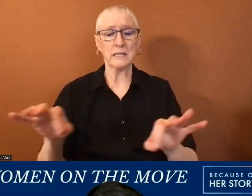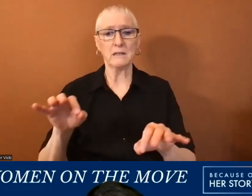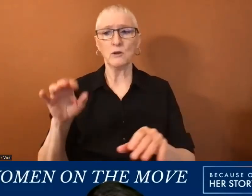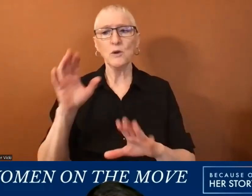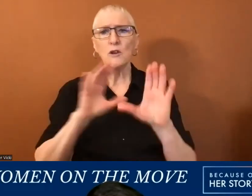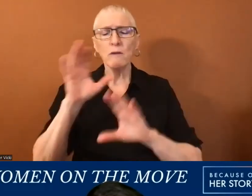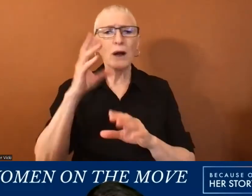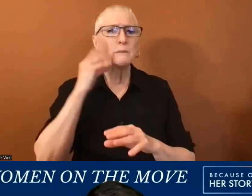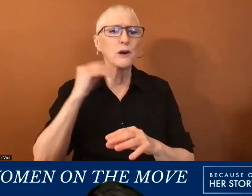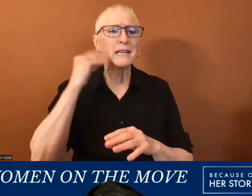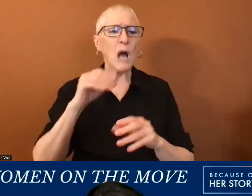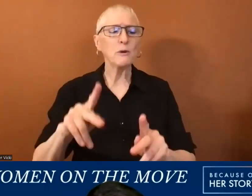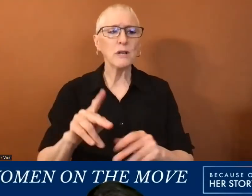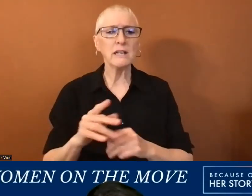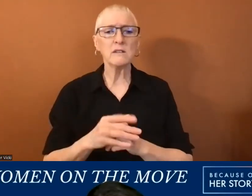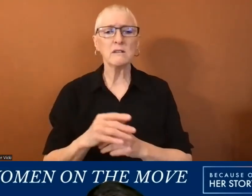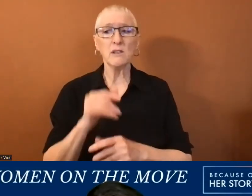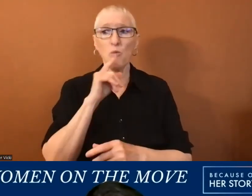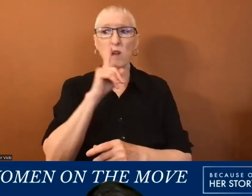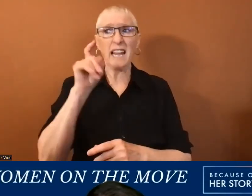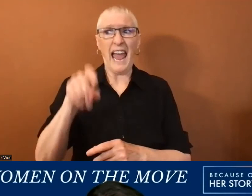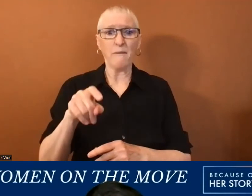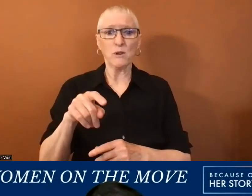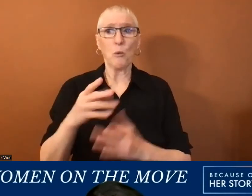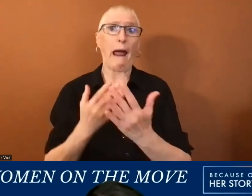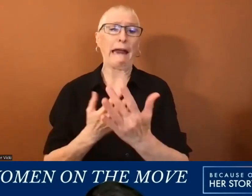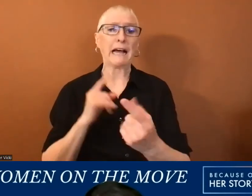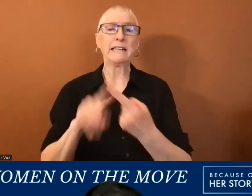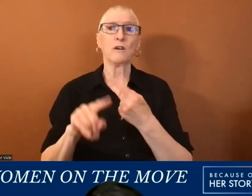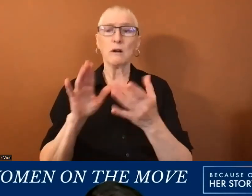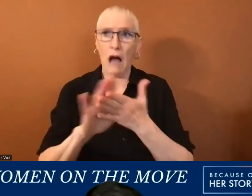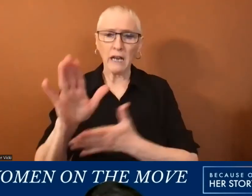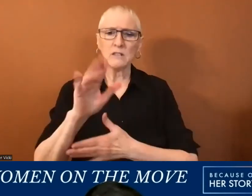opportunities so you don't even necessarily need to wait to go to college to get experience in the field.